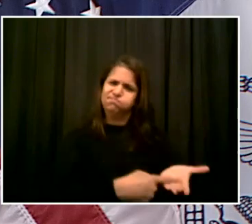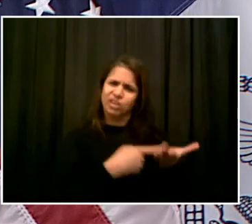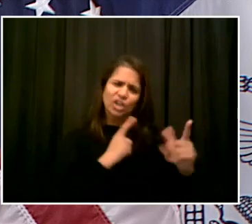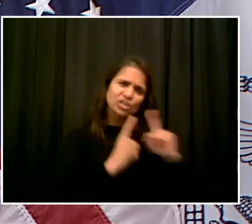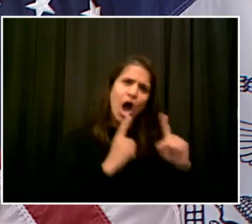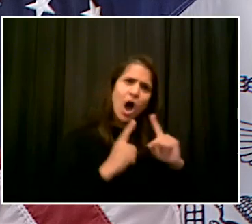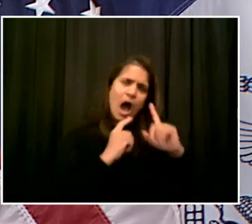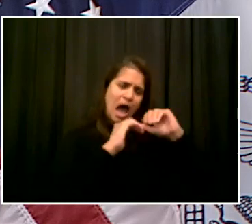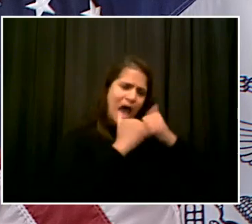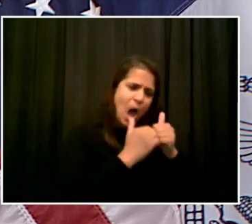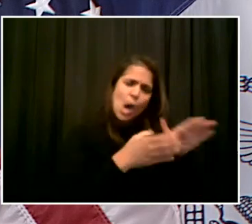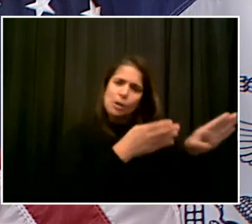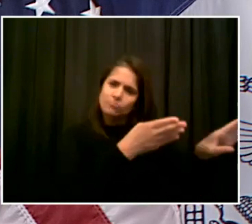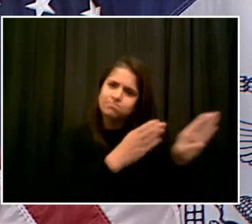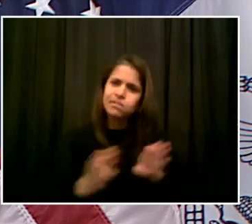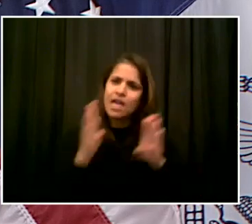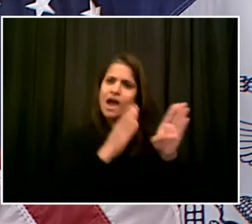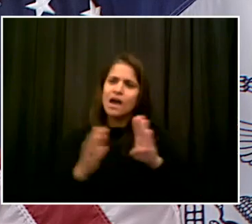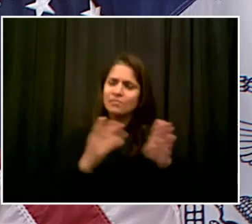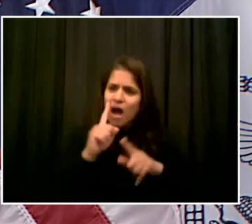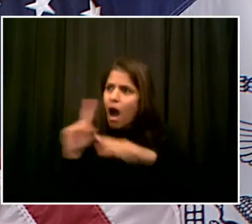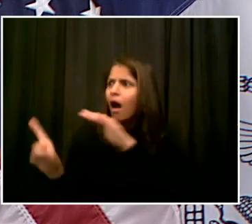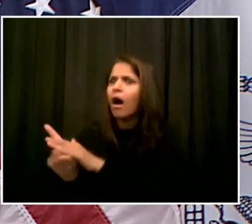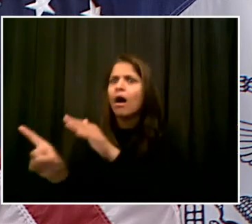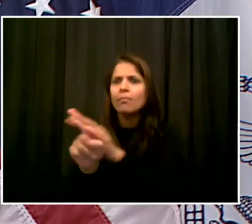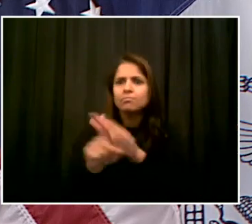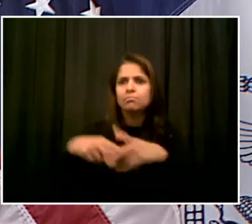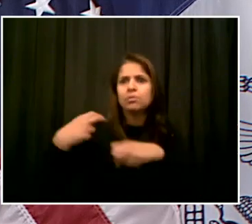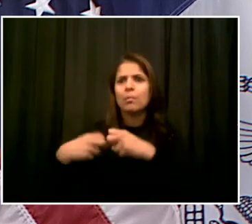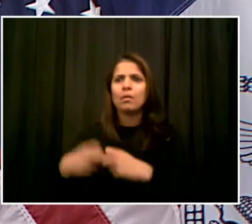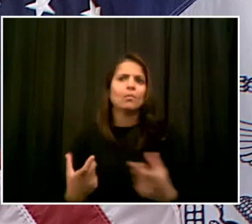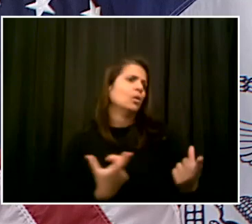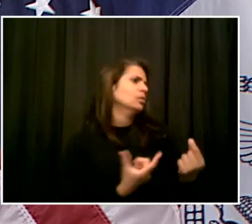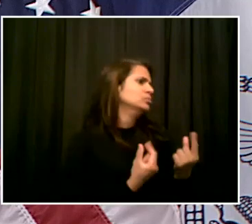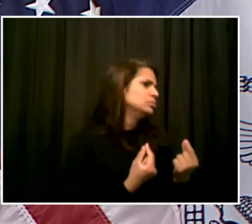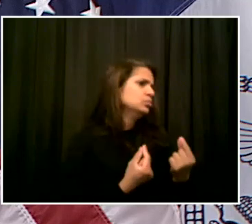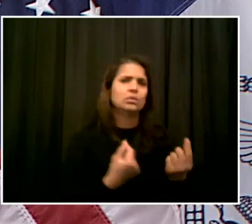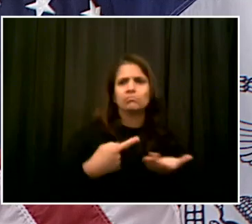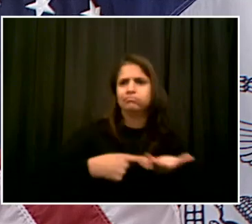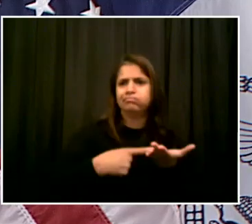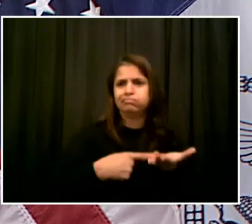MIGHT SAY SOMEITHNG A LITTLE DIFFERENTLY.